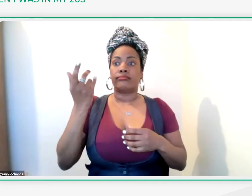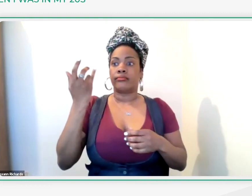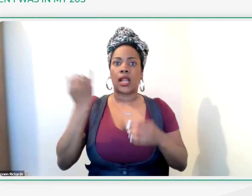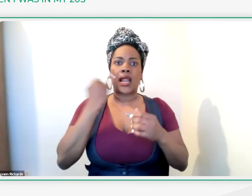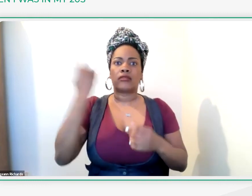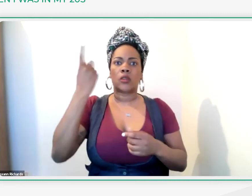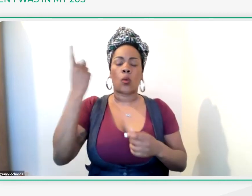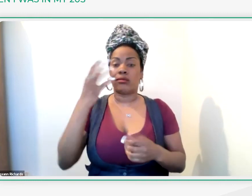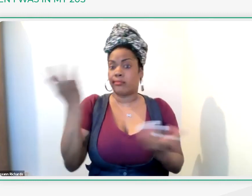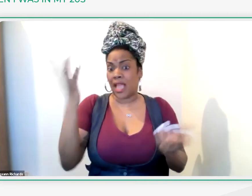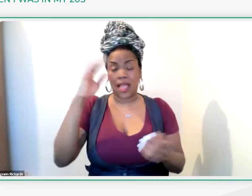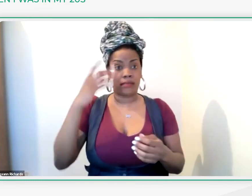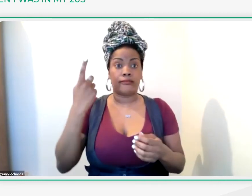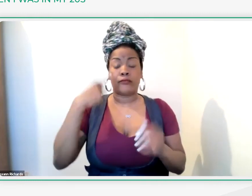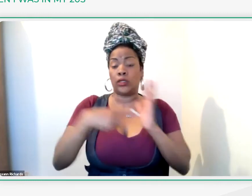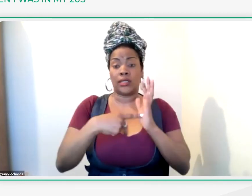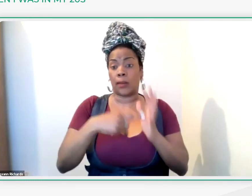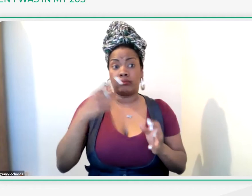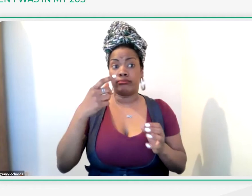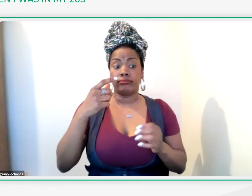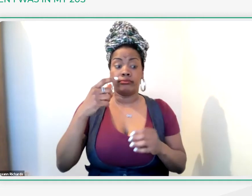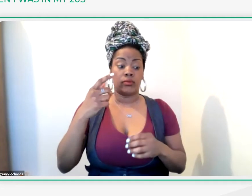Well, your car may breakdown.